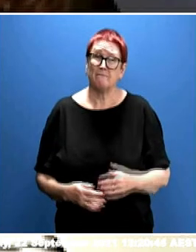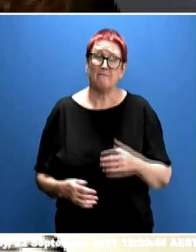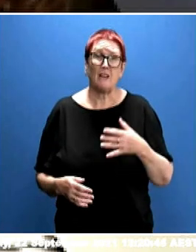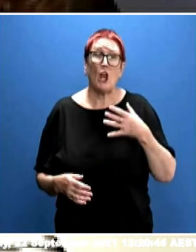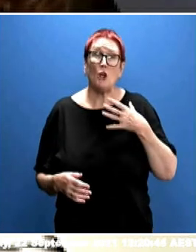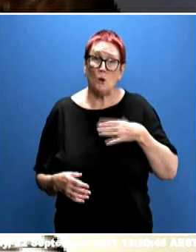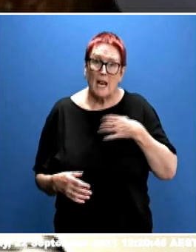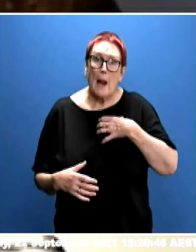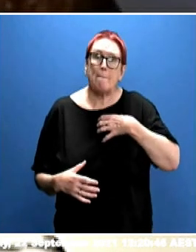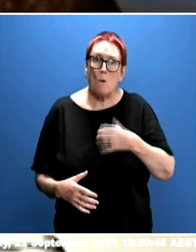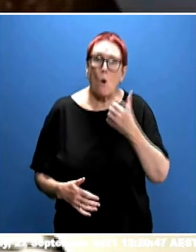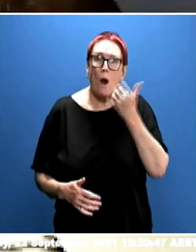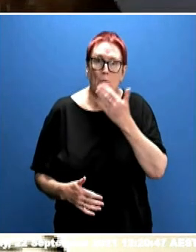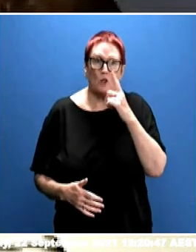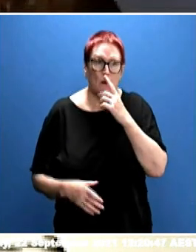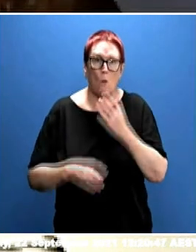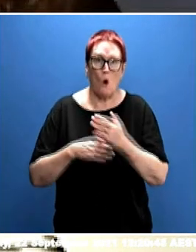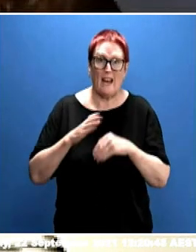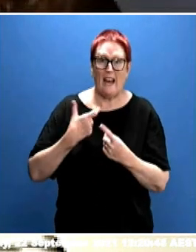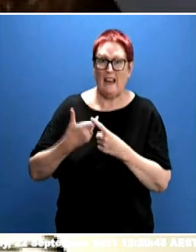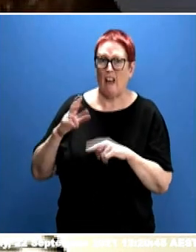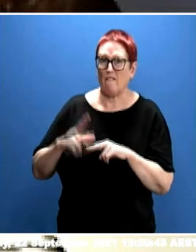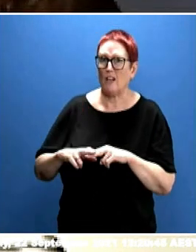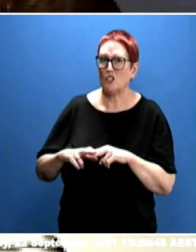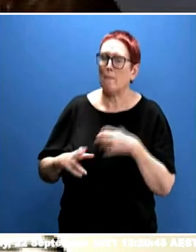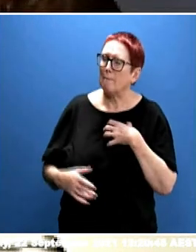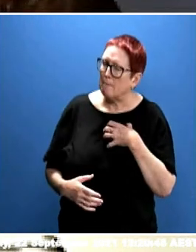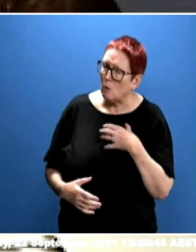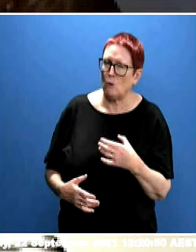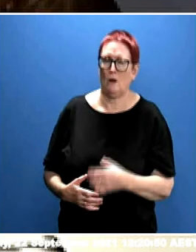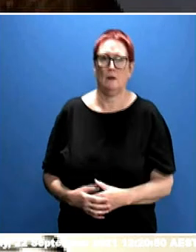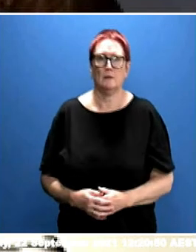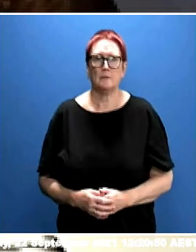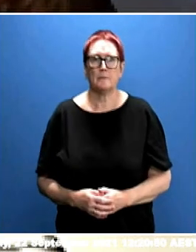at that centre, and ideally, a high percentage of staff members